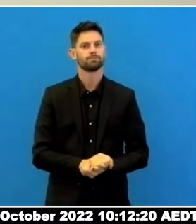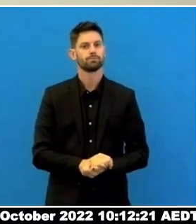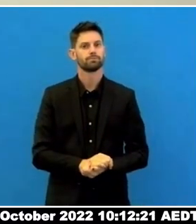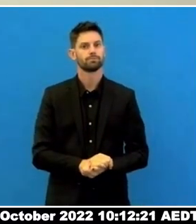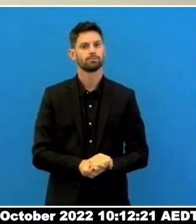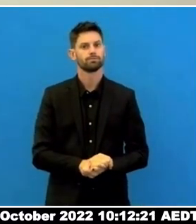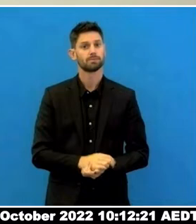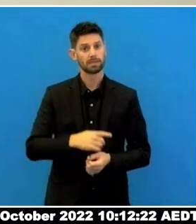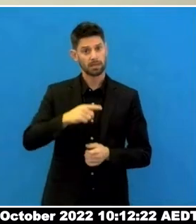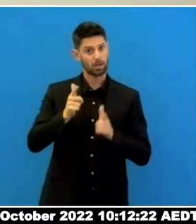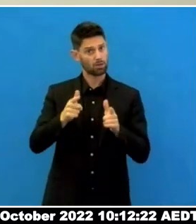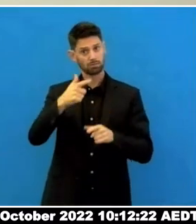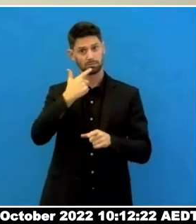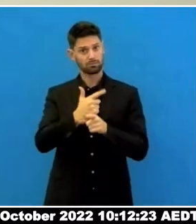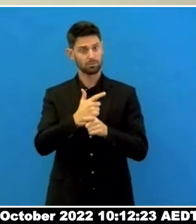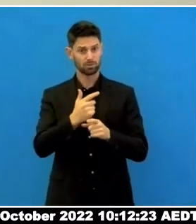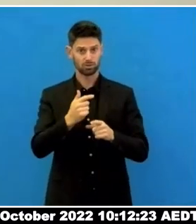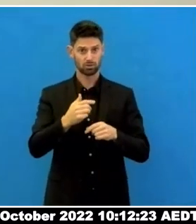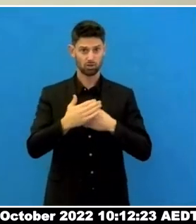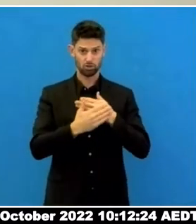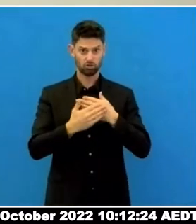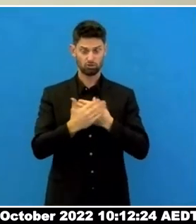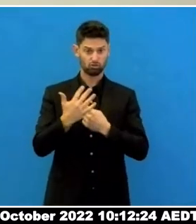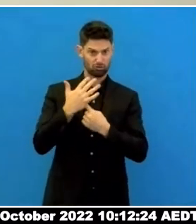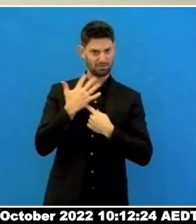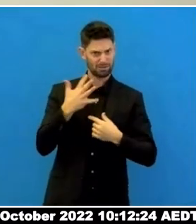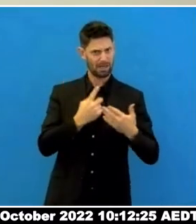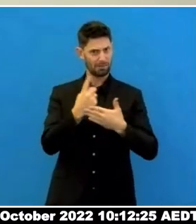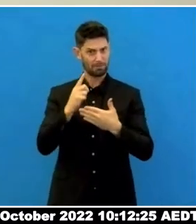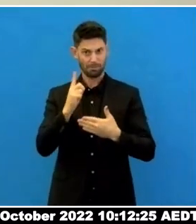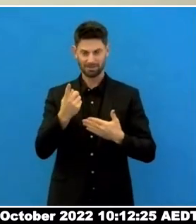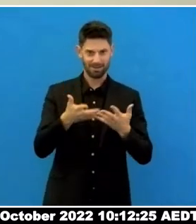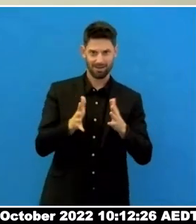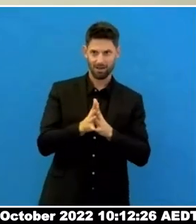do not report it and highlighted barriers to accessing existing legal protections.